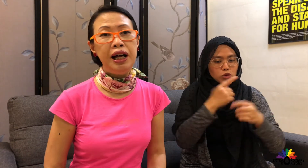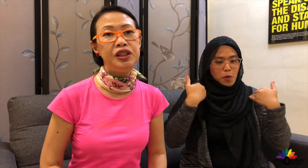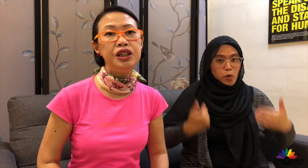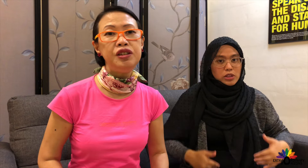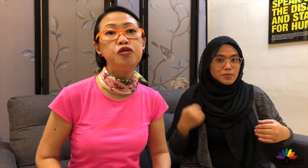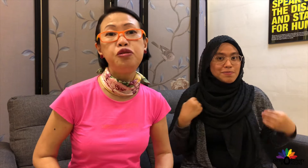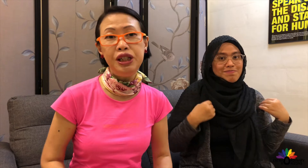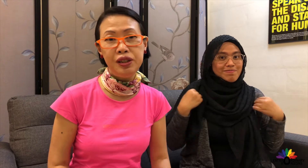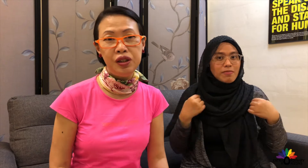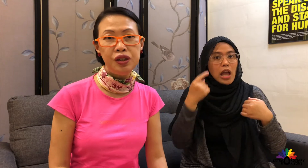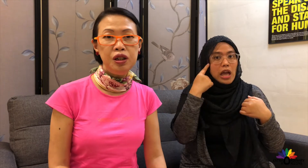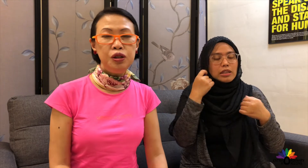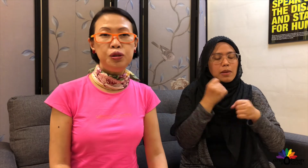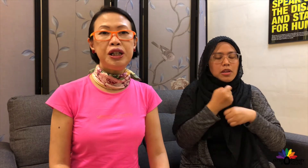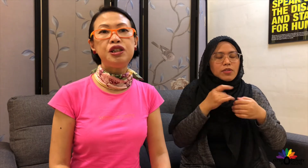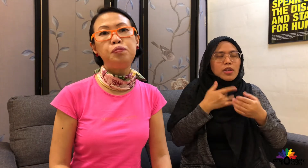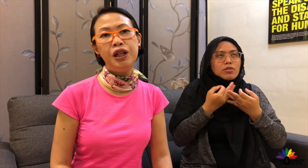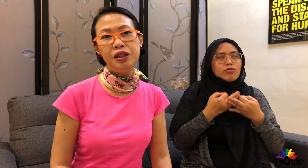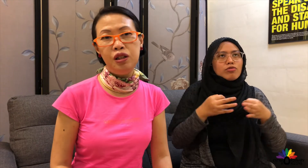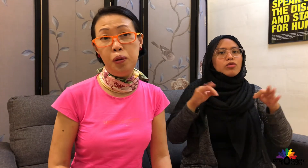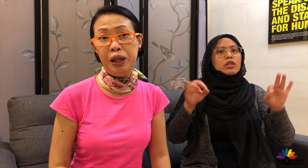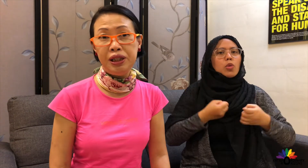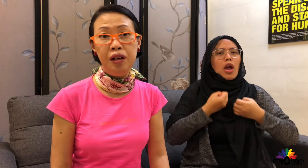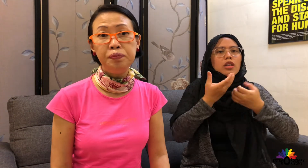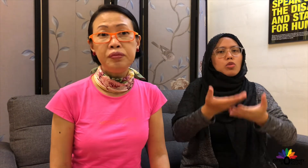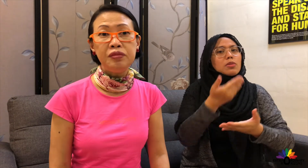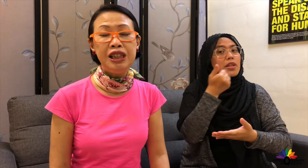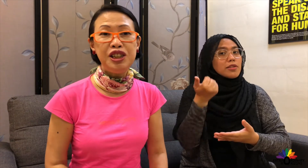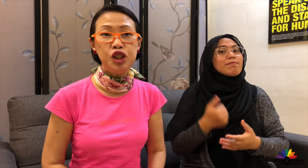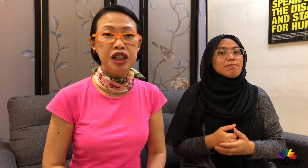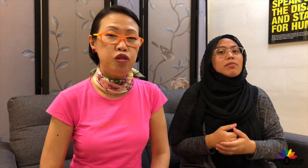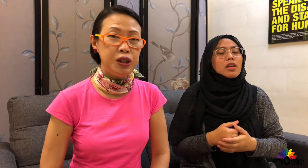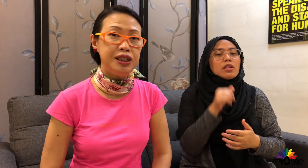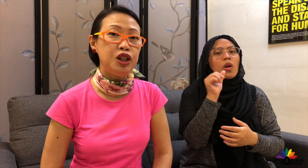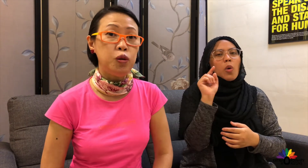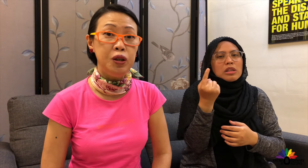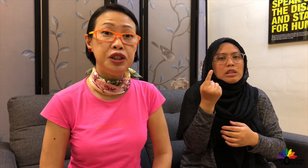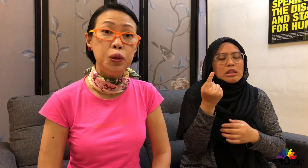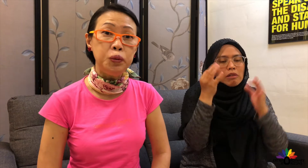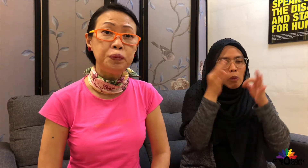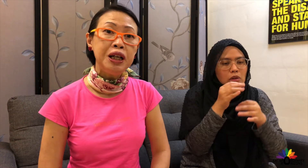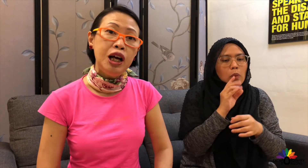I think it frees us to express a lot better than just focusing on words alone.